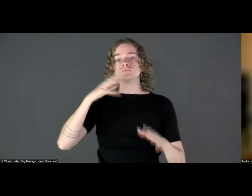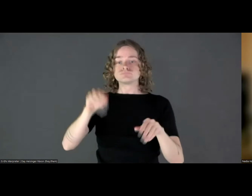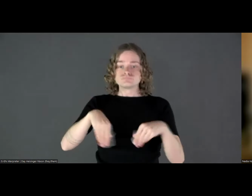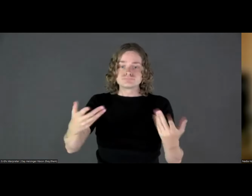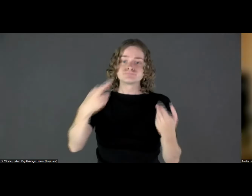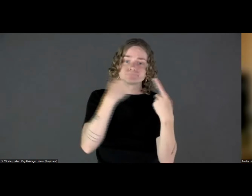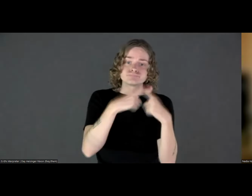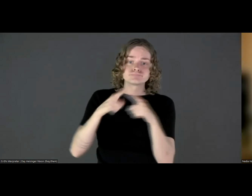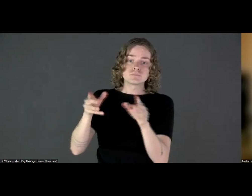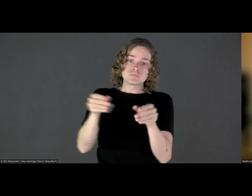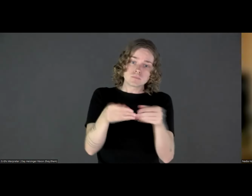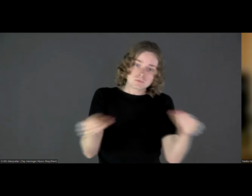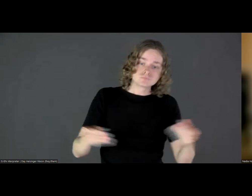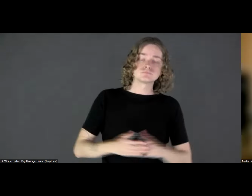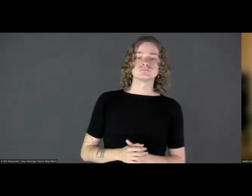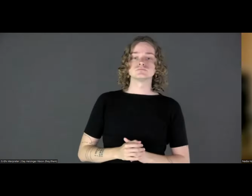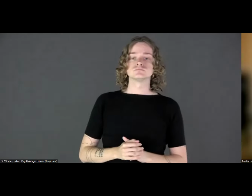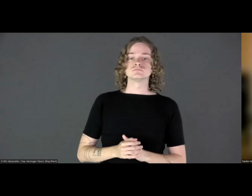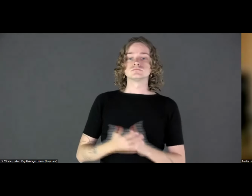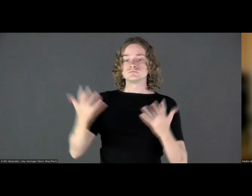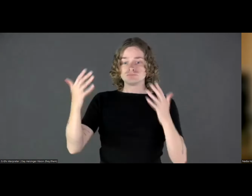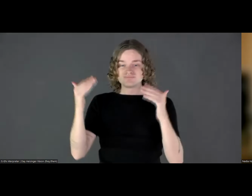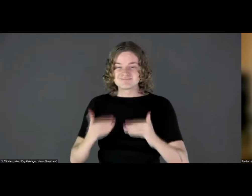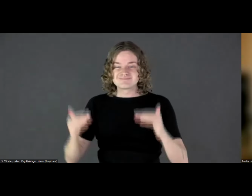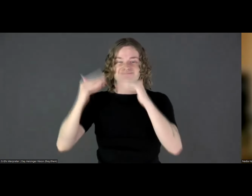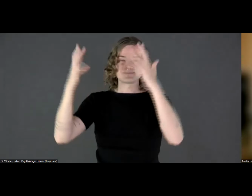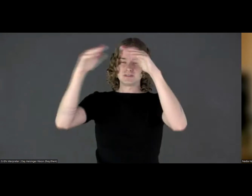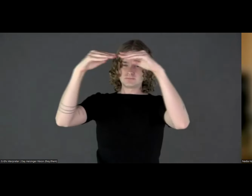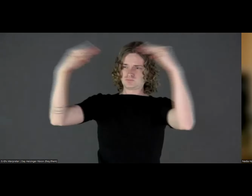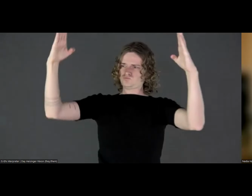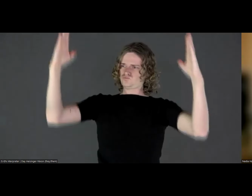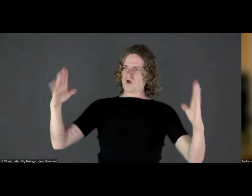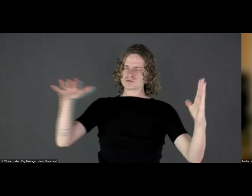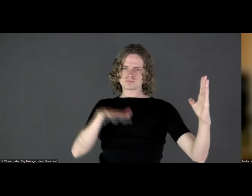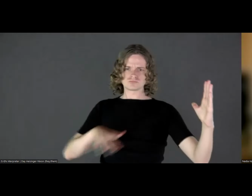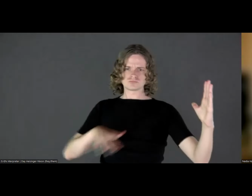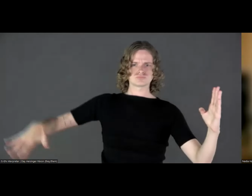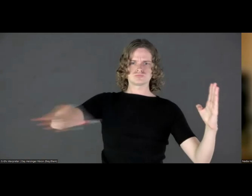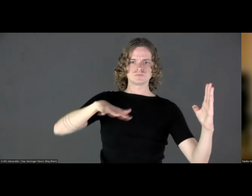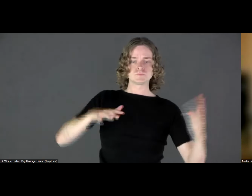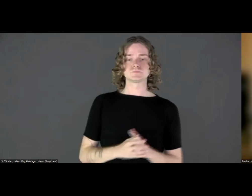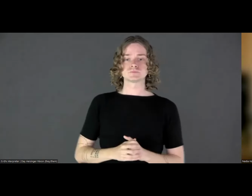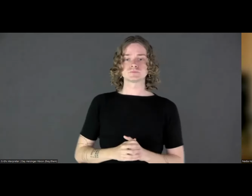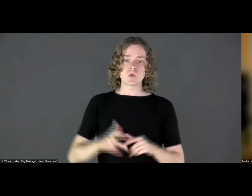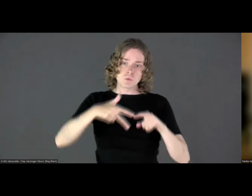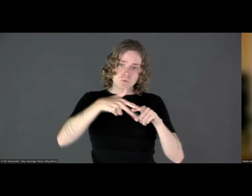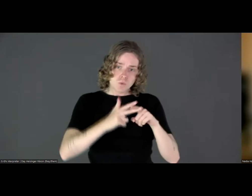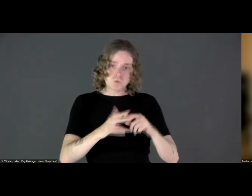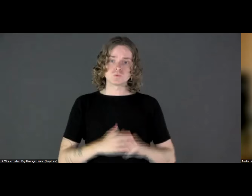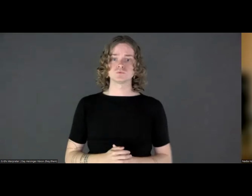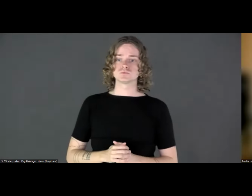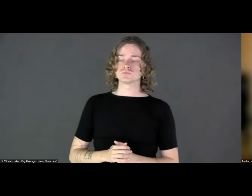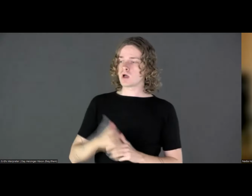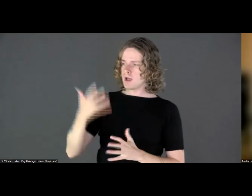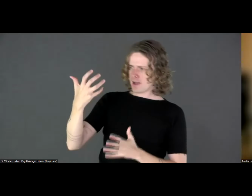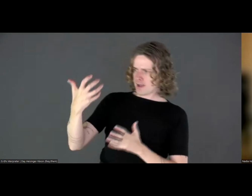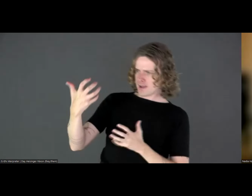data accessibility and reasonable accommodation. So actively involve and ensure meaningful